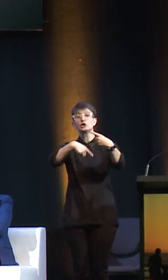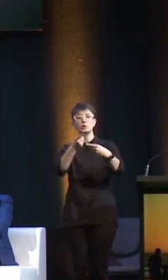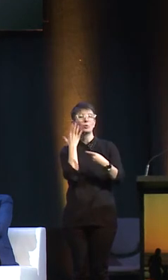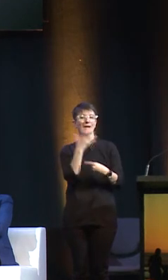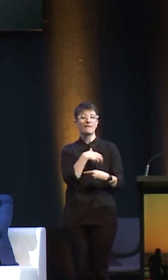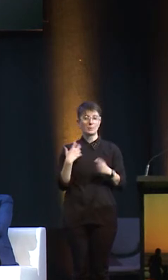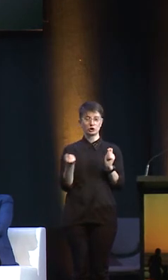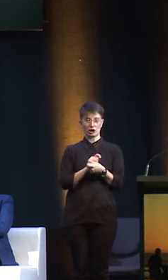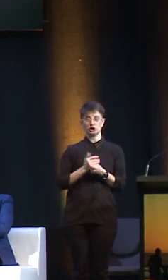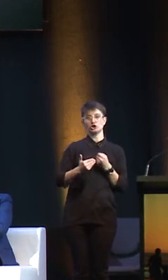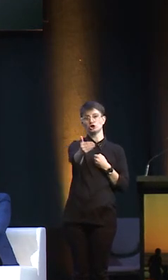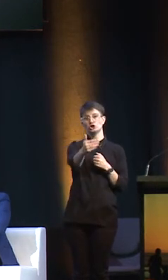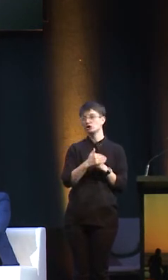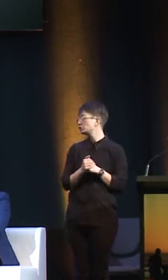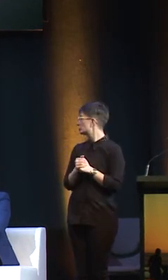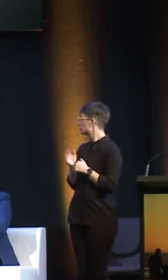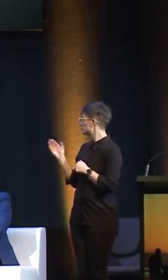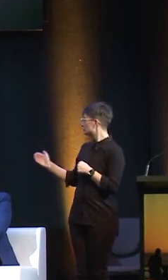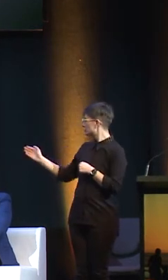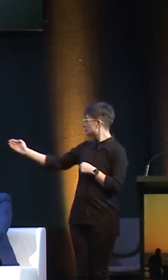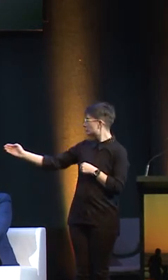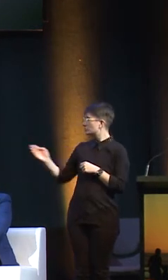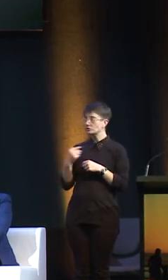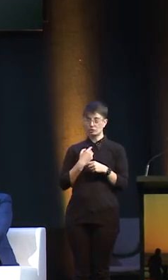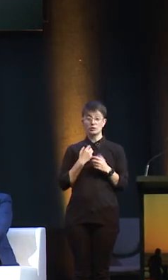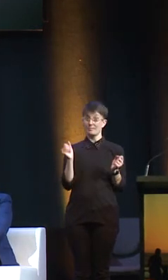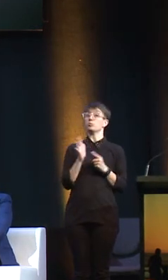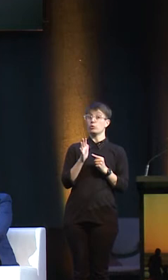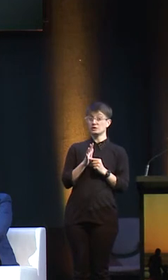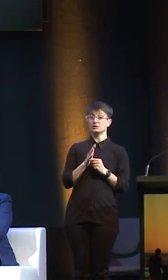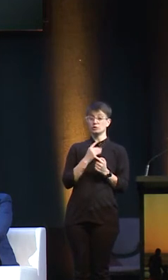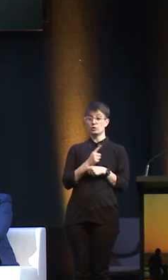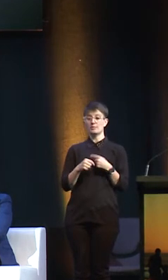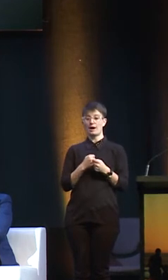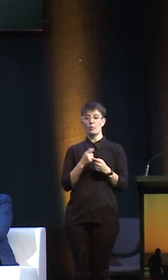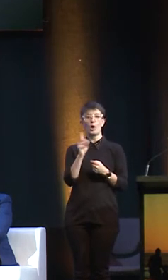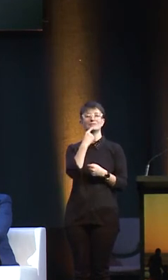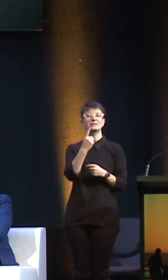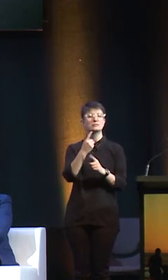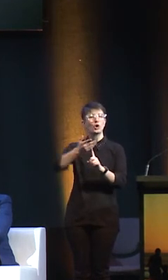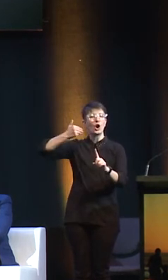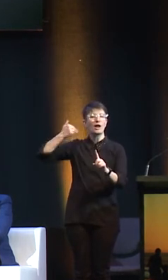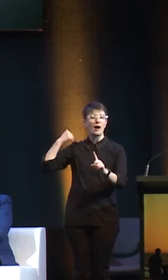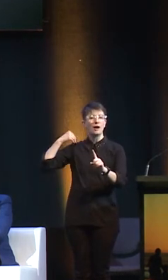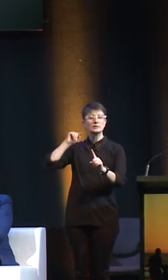phase of the work. So there are a whole bunch of reviews taking place across government